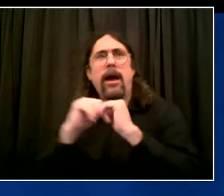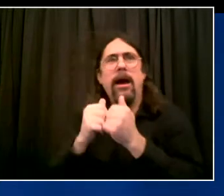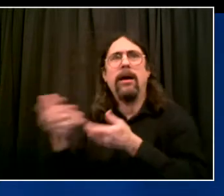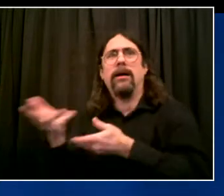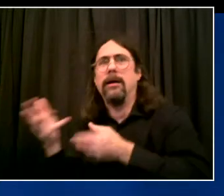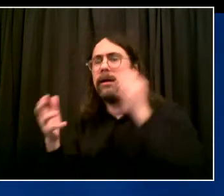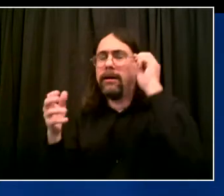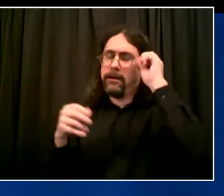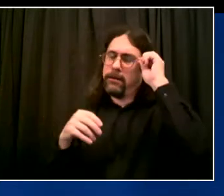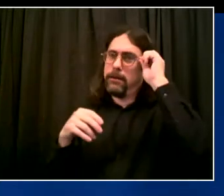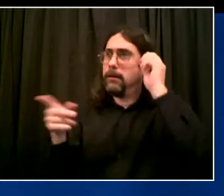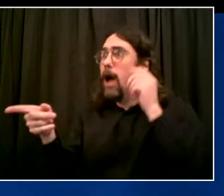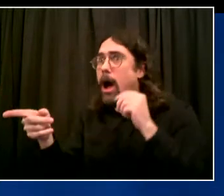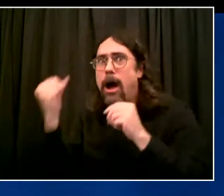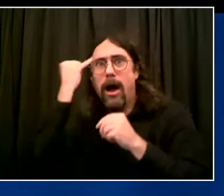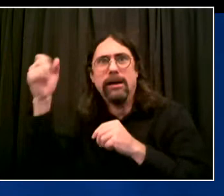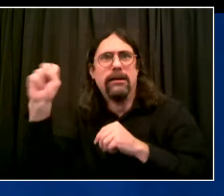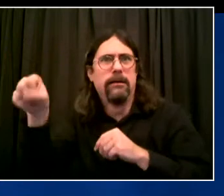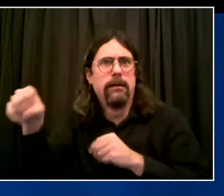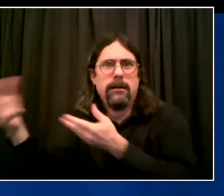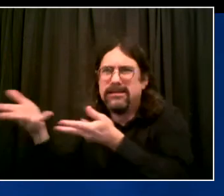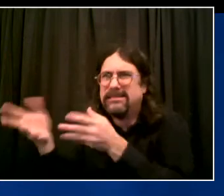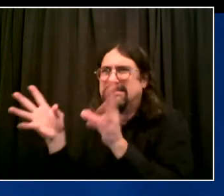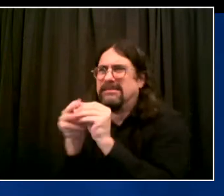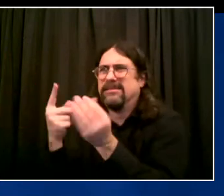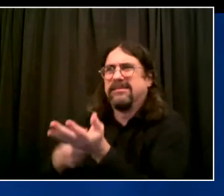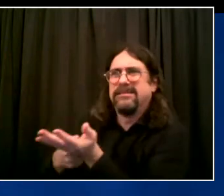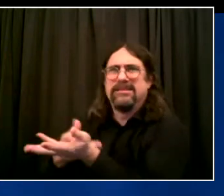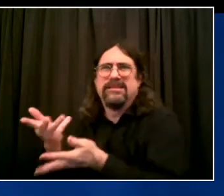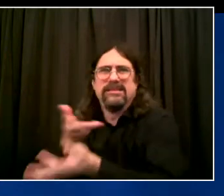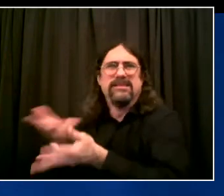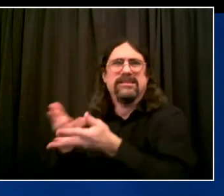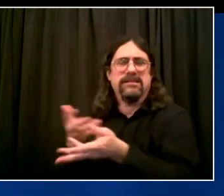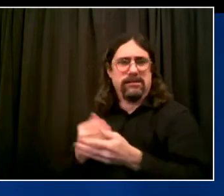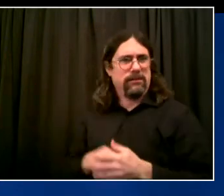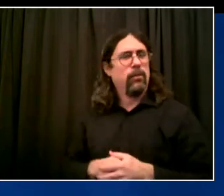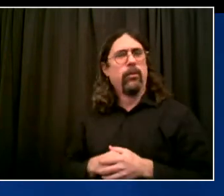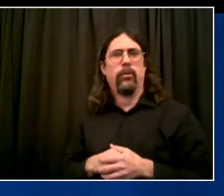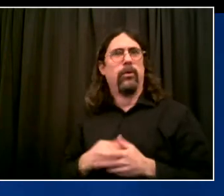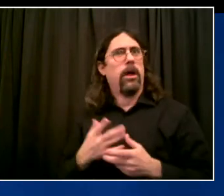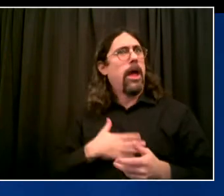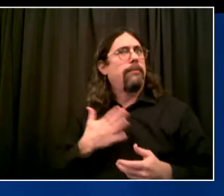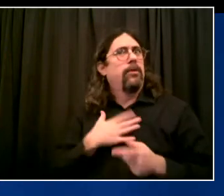ASKED THEM TO TAKE A CHAAE NC AND TRUST US A COUPLE MONTHS AGO. I'M SOSOGL AD THAT THEY DID. I THINK WE E HAV E